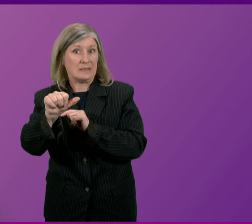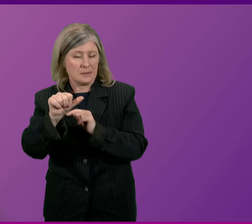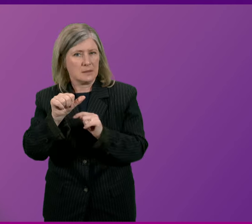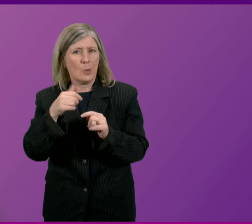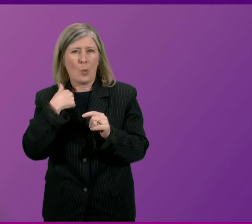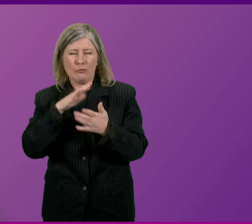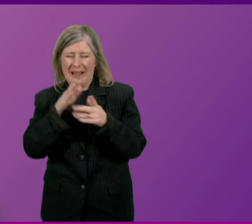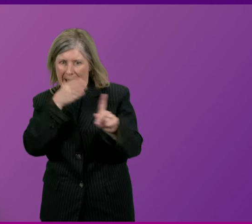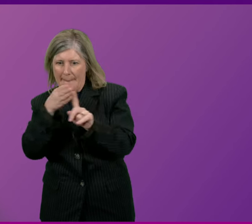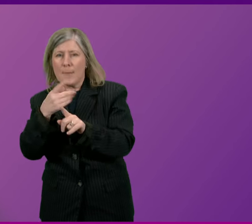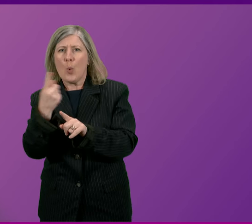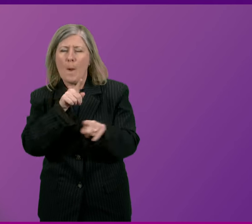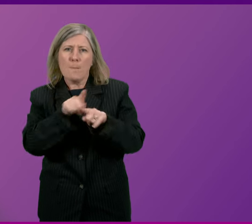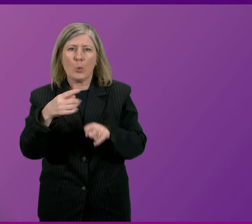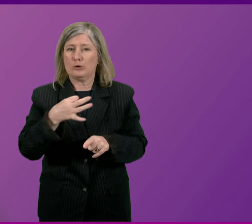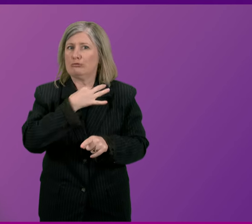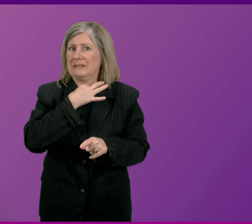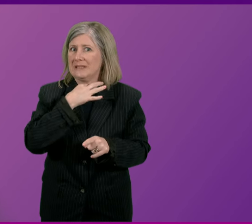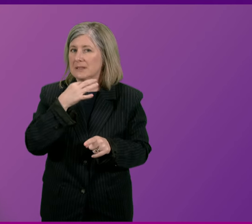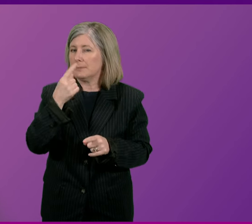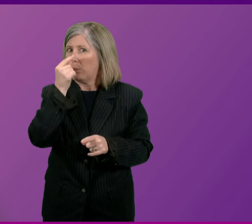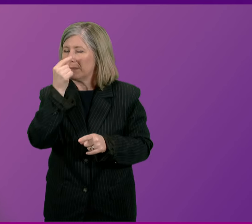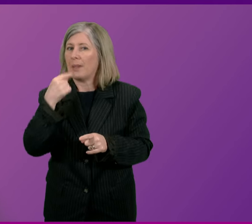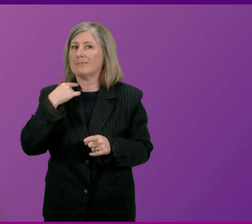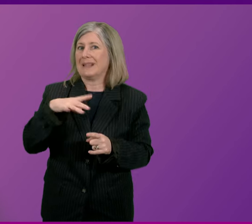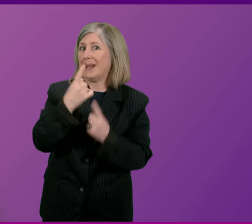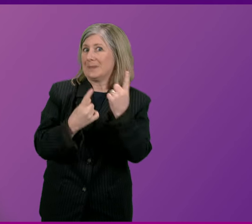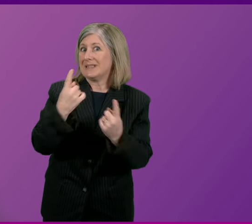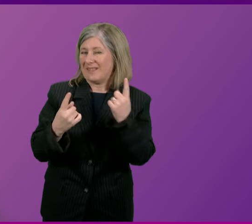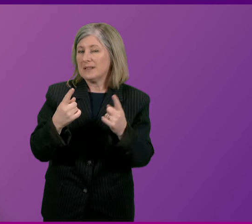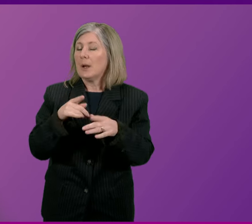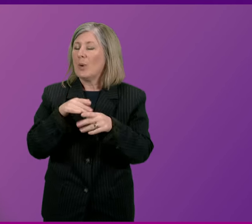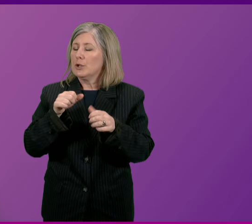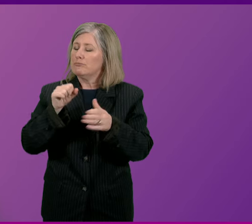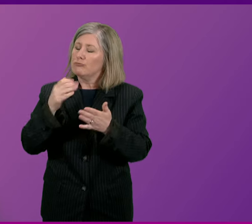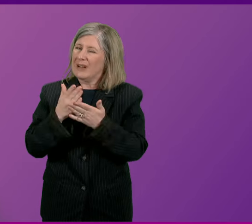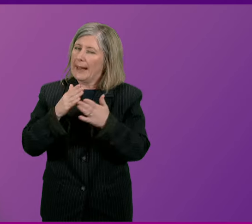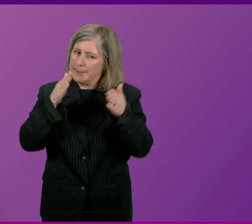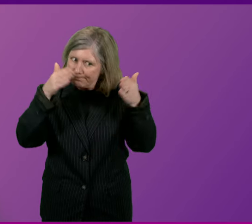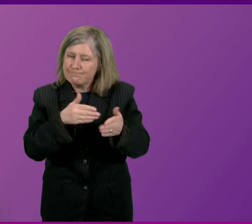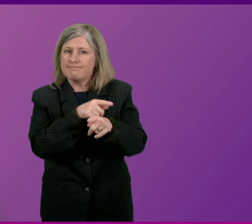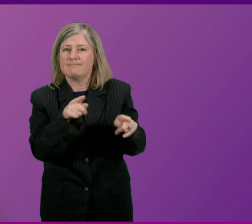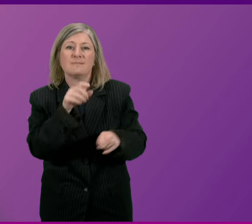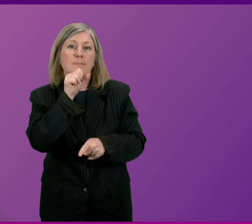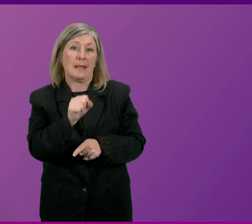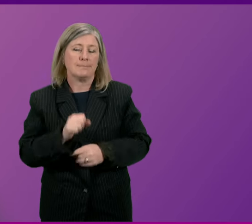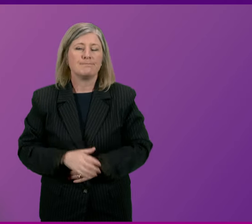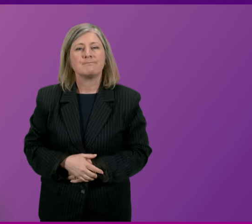risk of suicide, which includes placing a strong emphasis on reaching men.